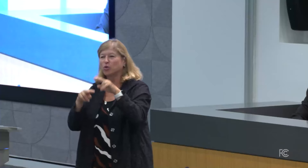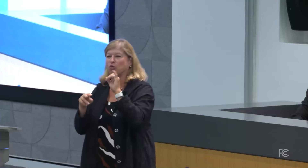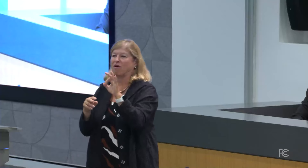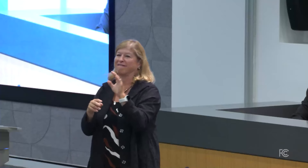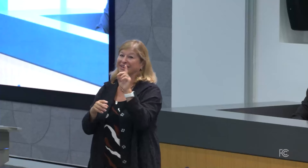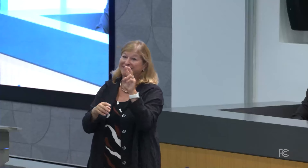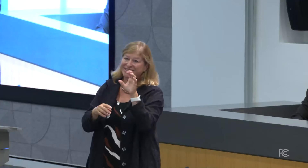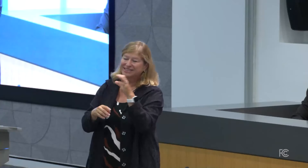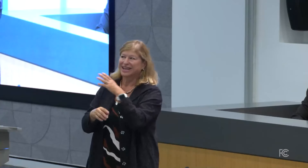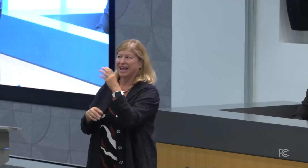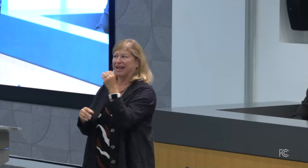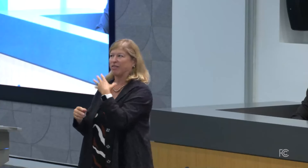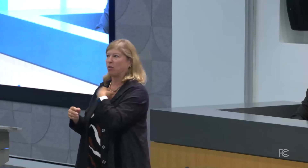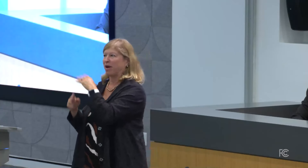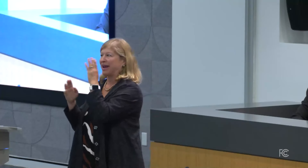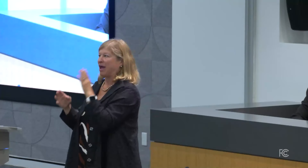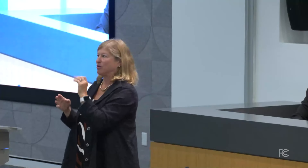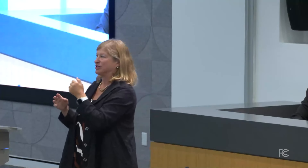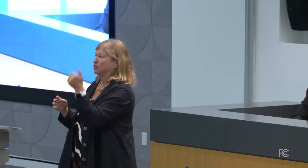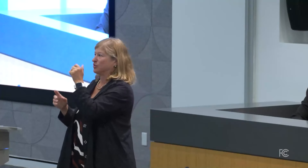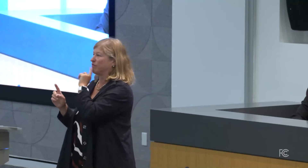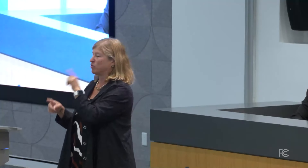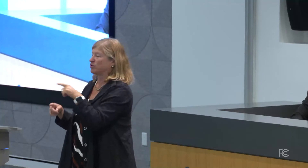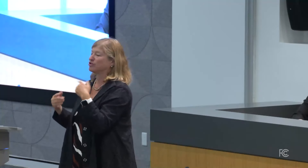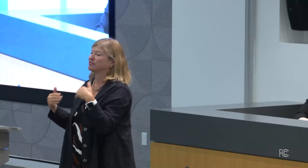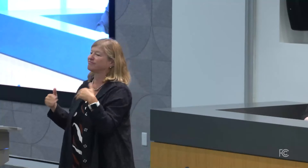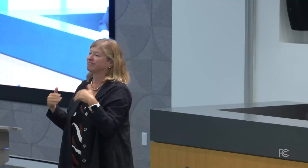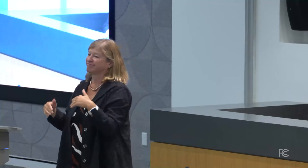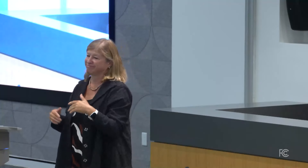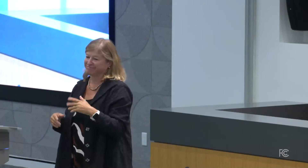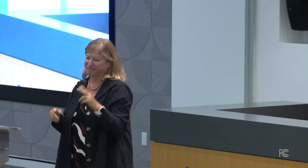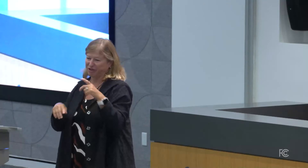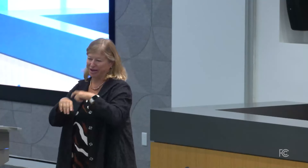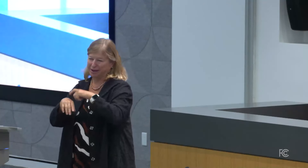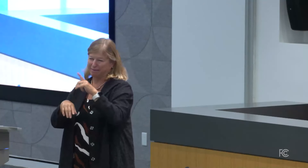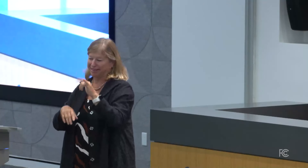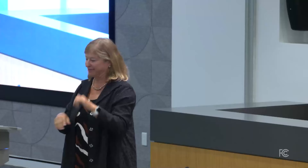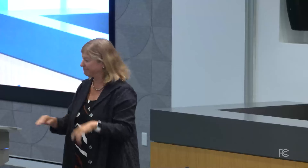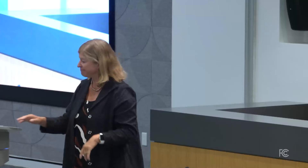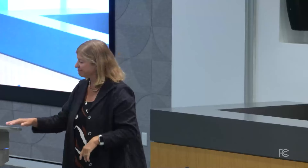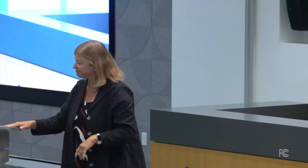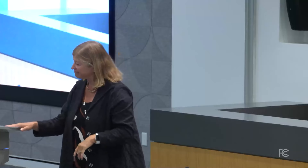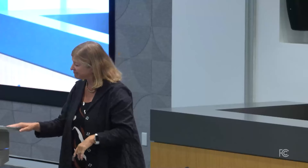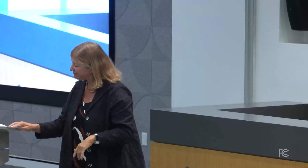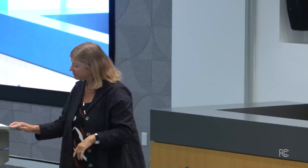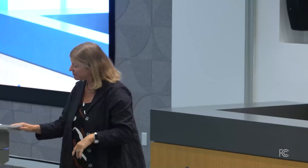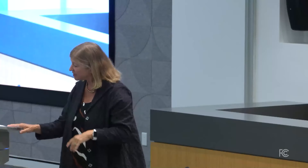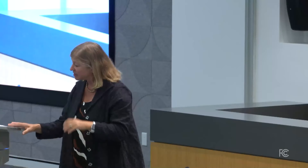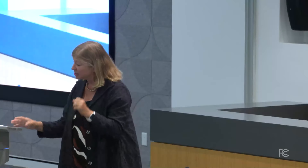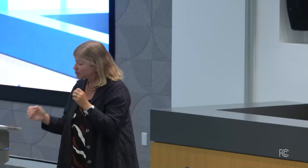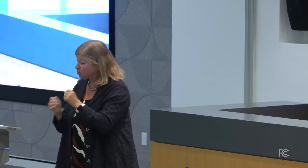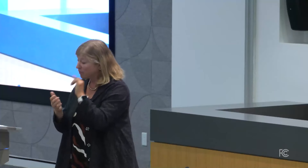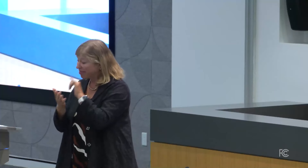FOR NOW I WOULD LIKE YOU TO FEEL FREE TO HOLD YOUR QUESTIONS. AND SEND THEM TO OUR EMAIL ADDRESS IF YOU WOULD PREFER.